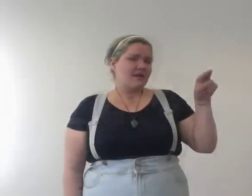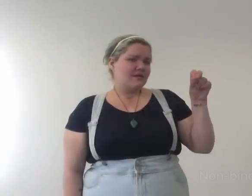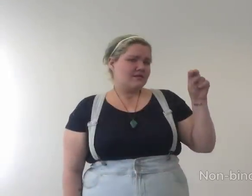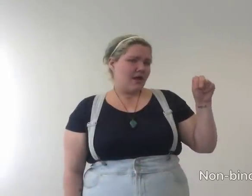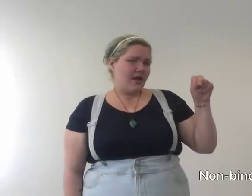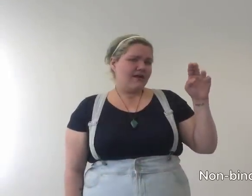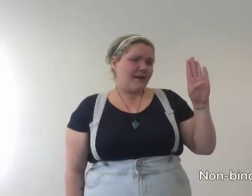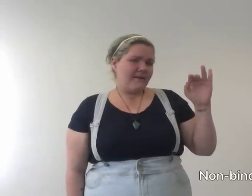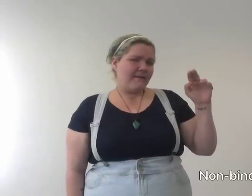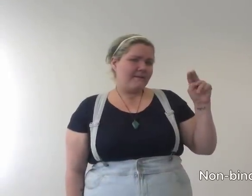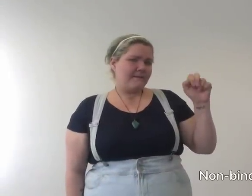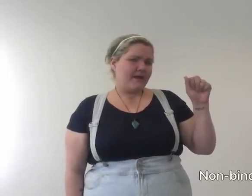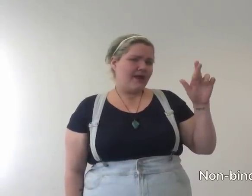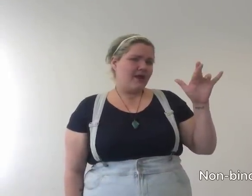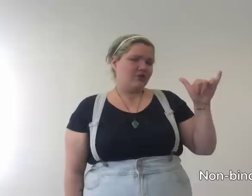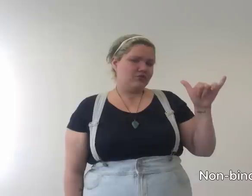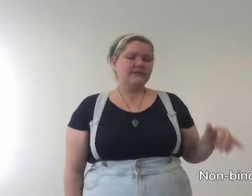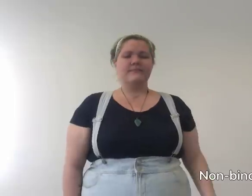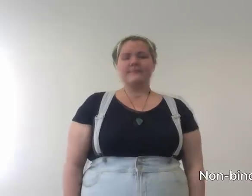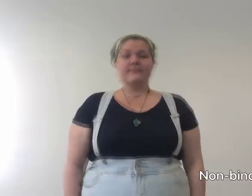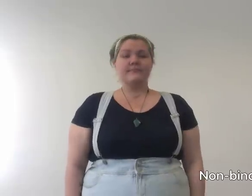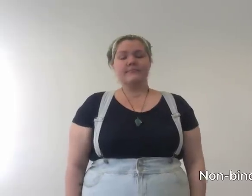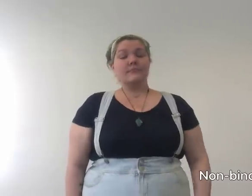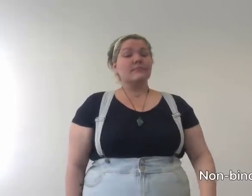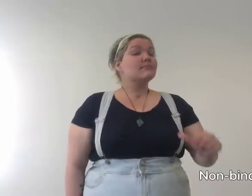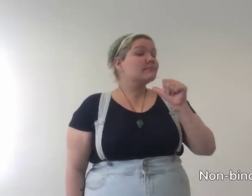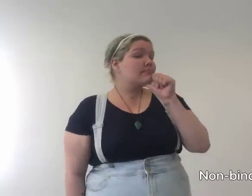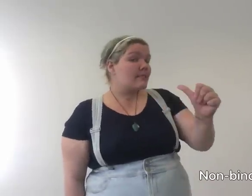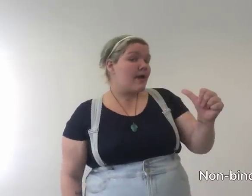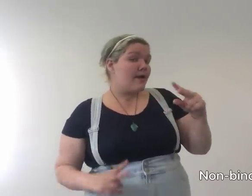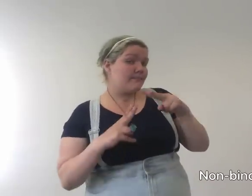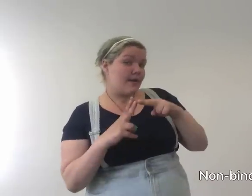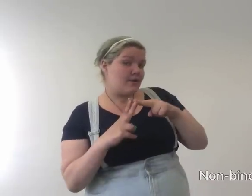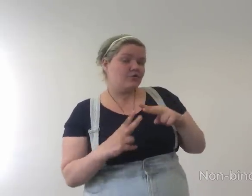NONBINARY